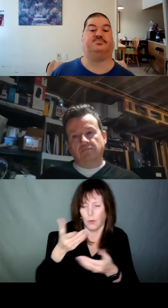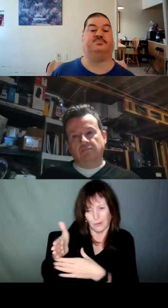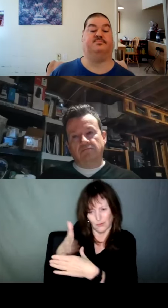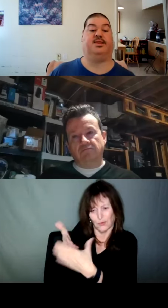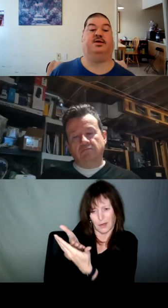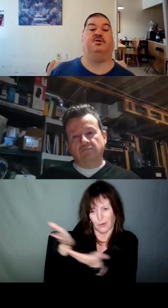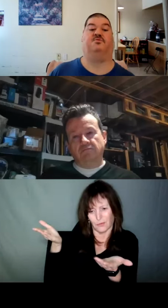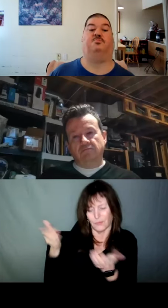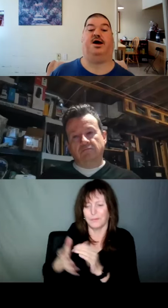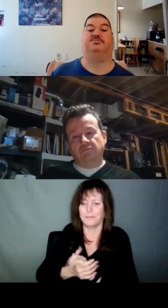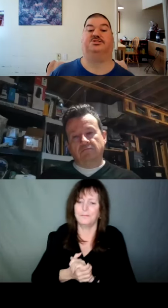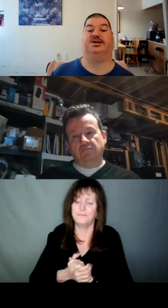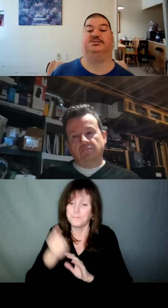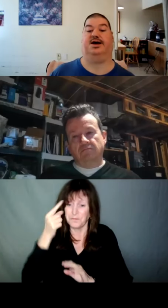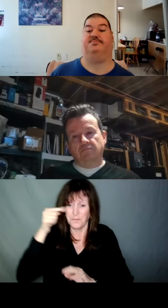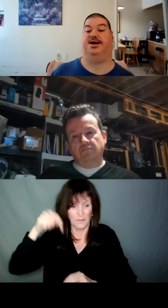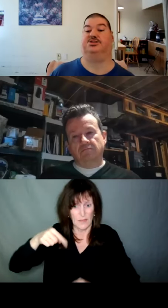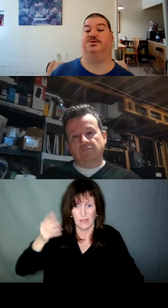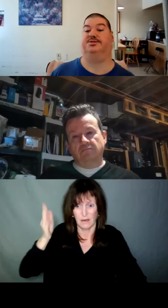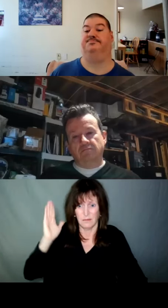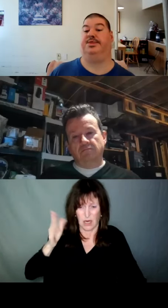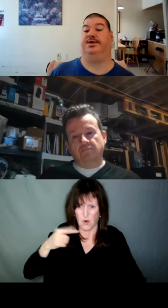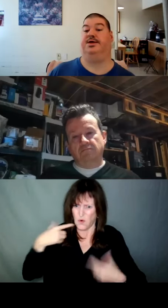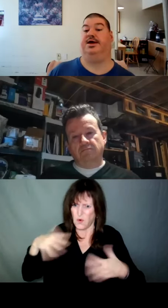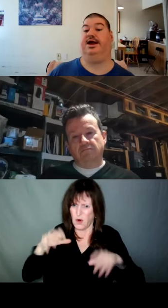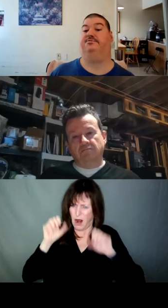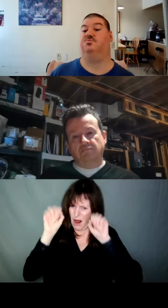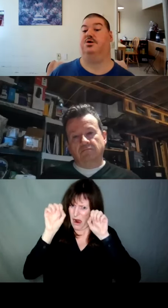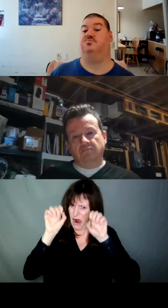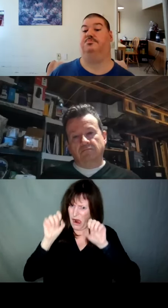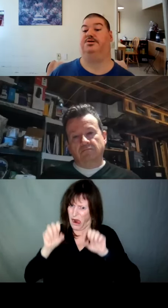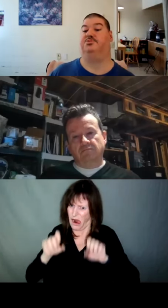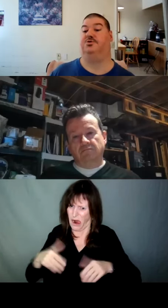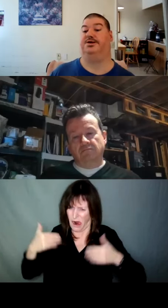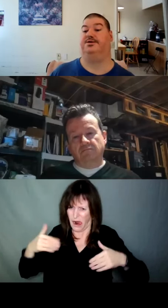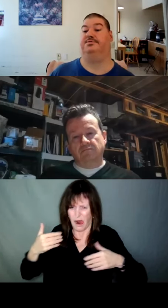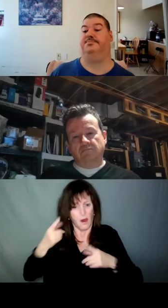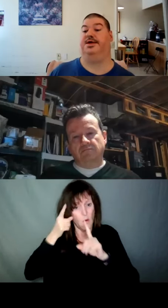The workshop is content heavy